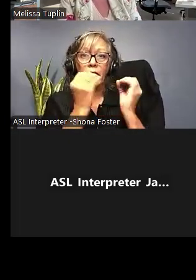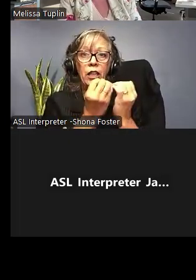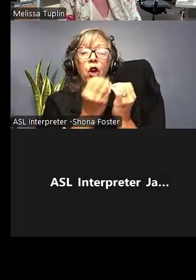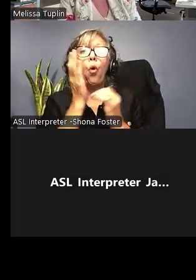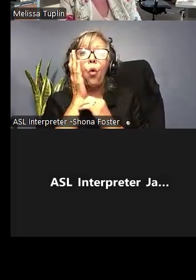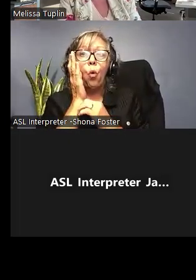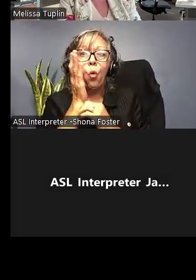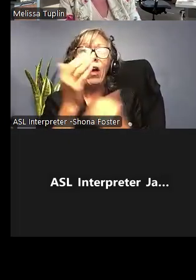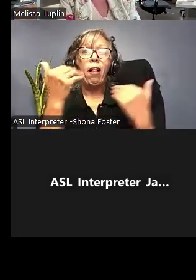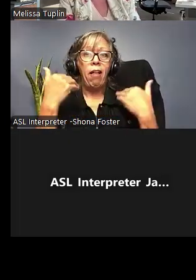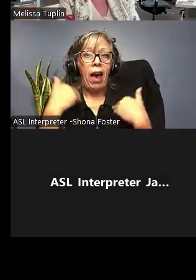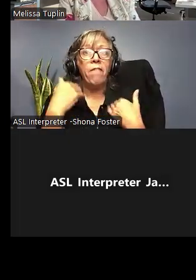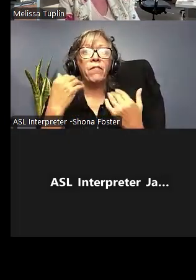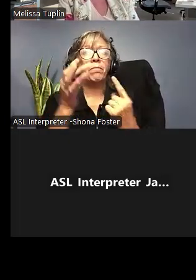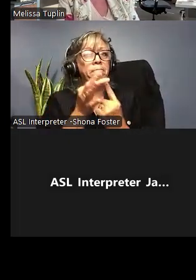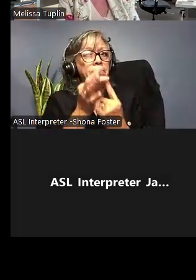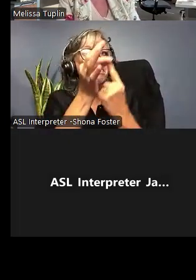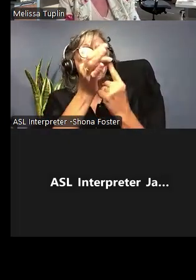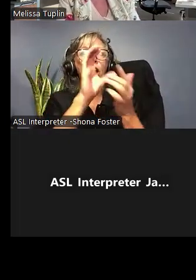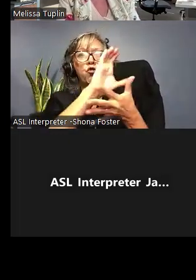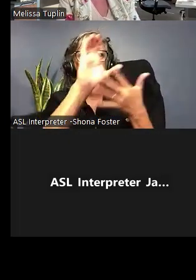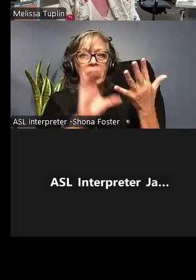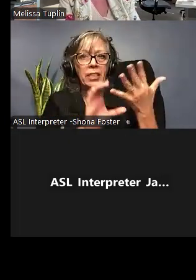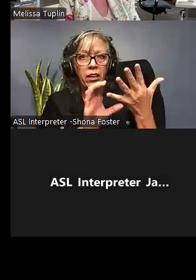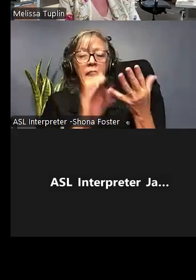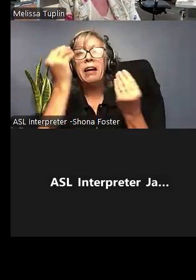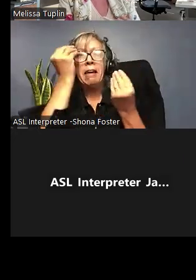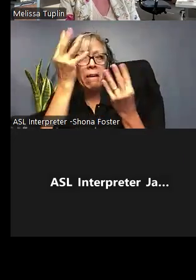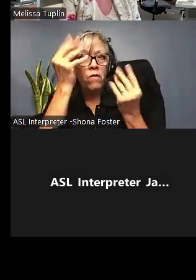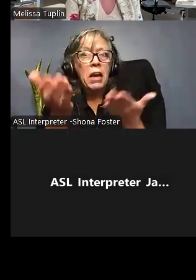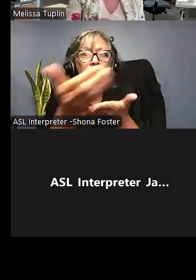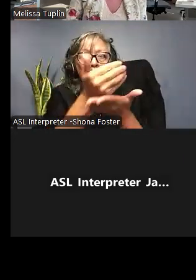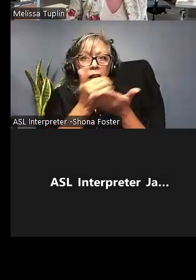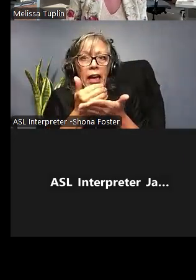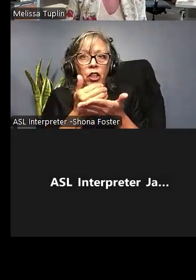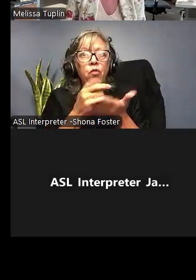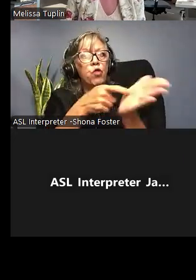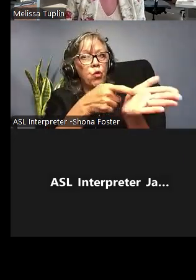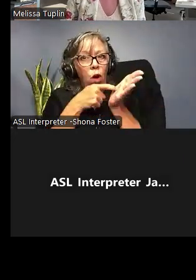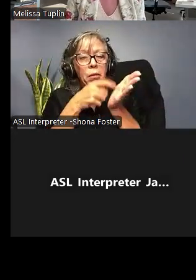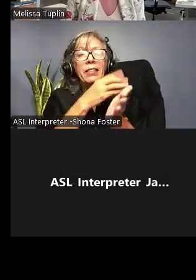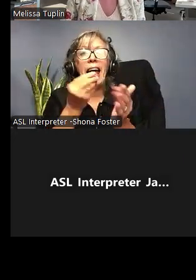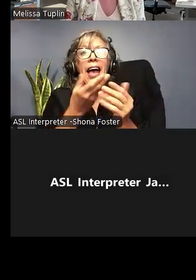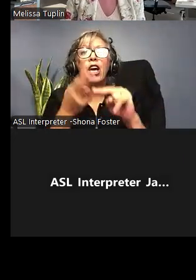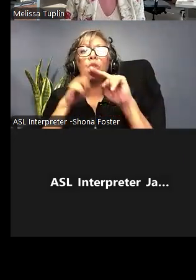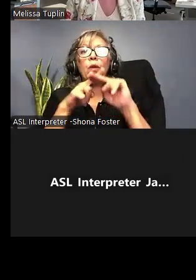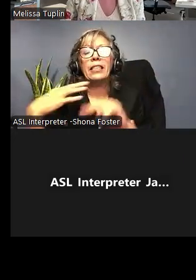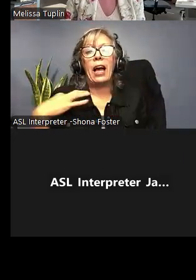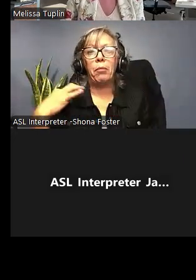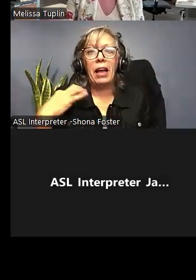unique criteria, data collection requirements and increased application and reporting requirements.